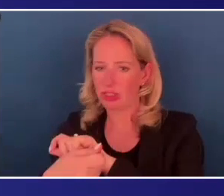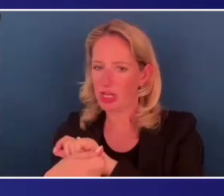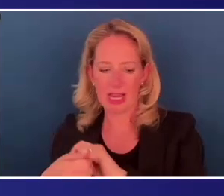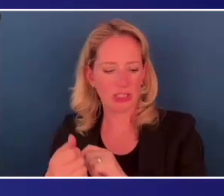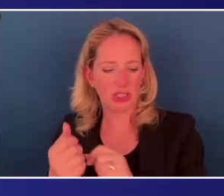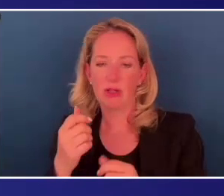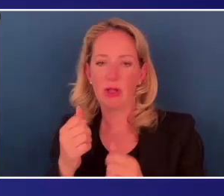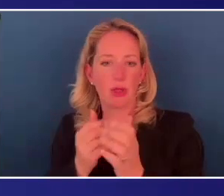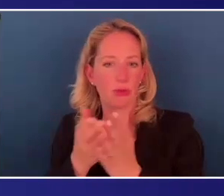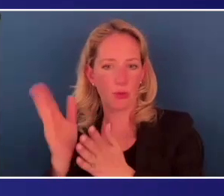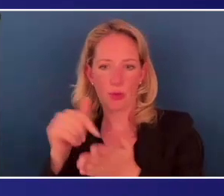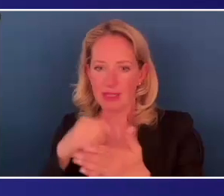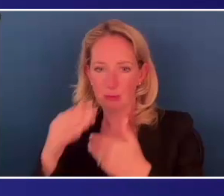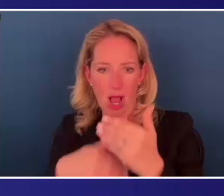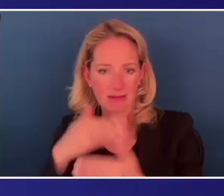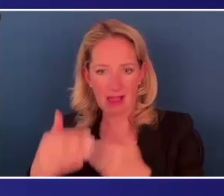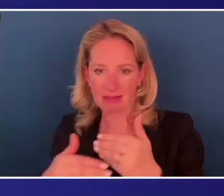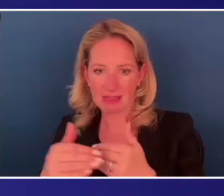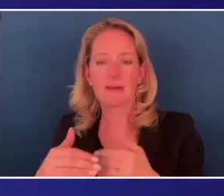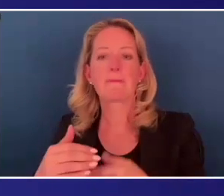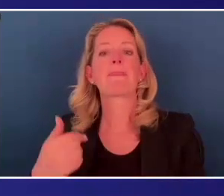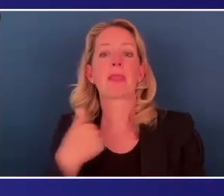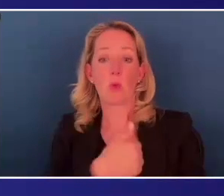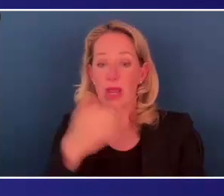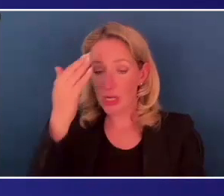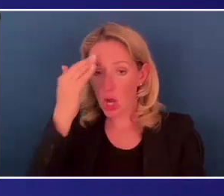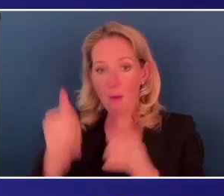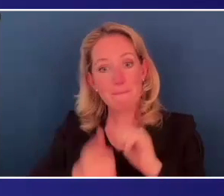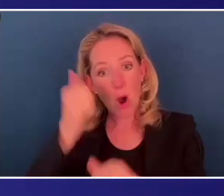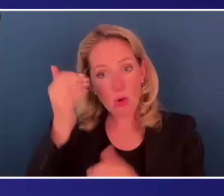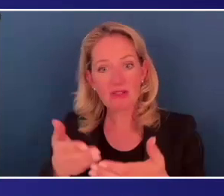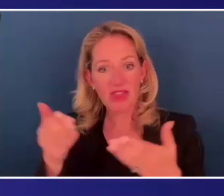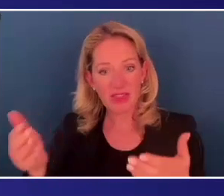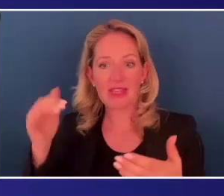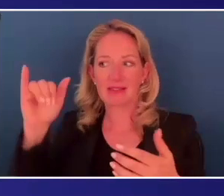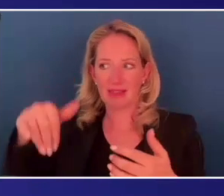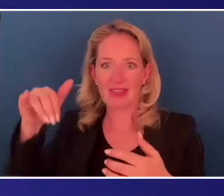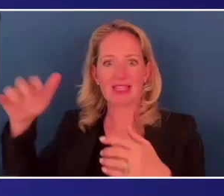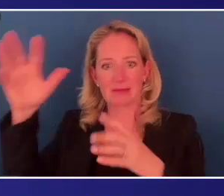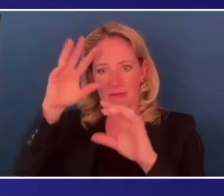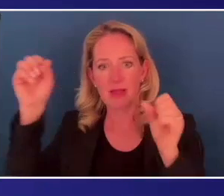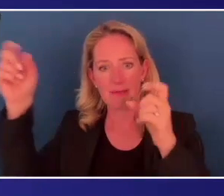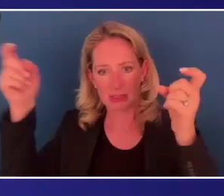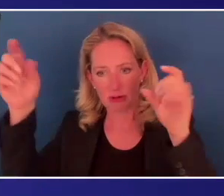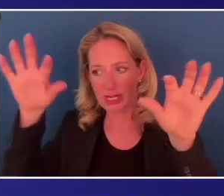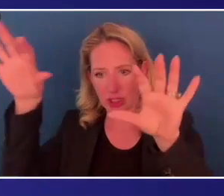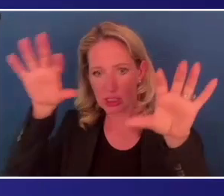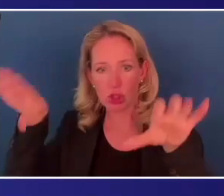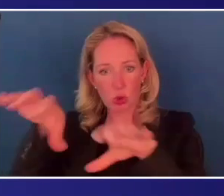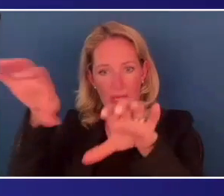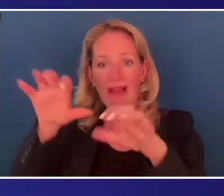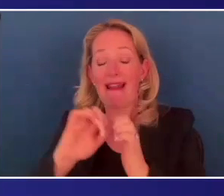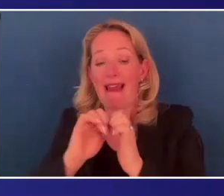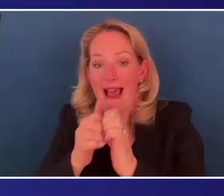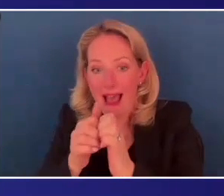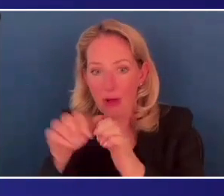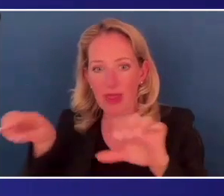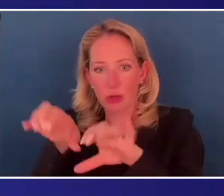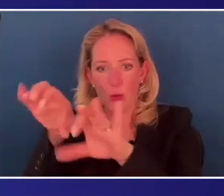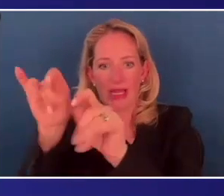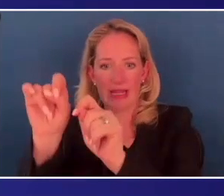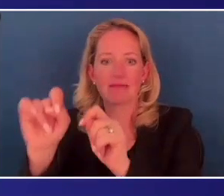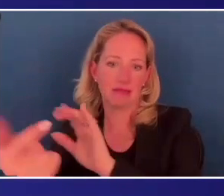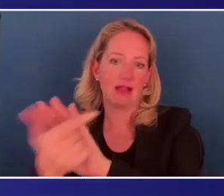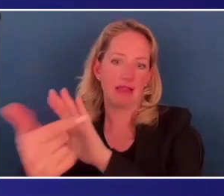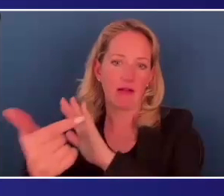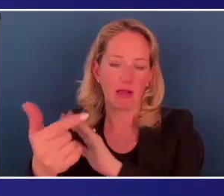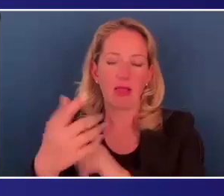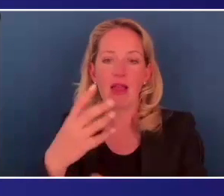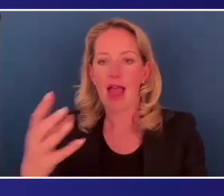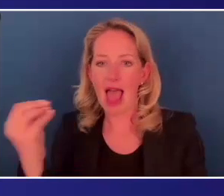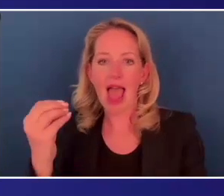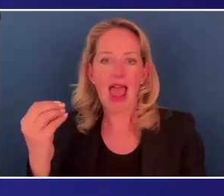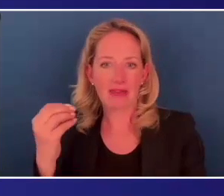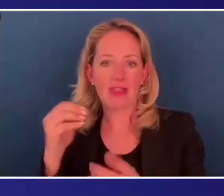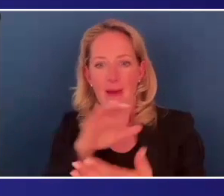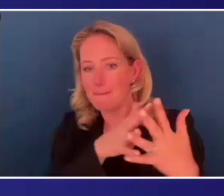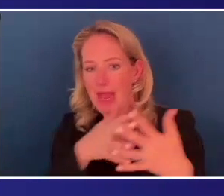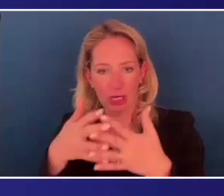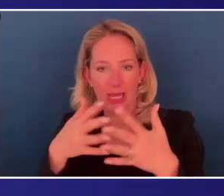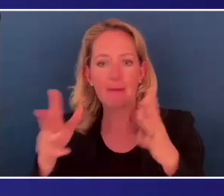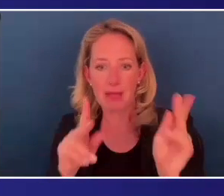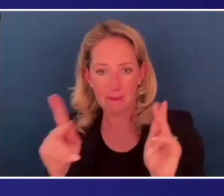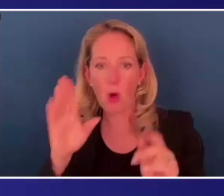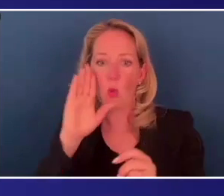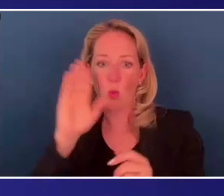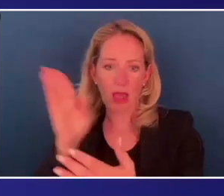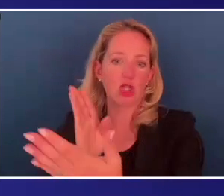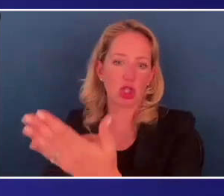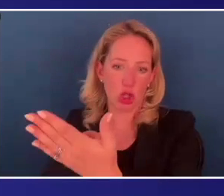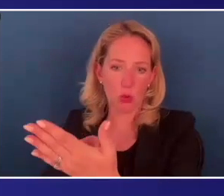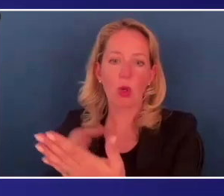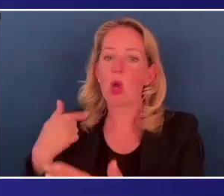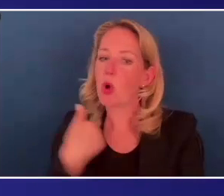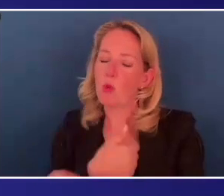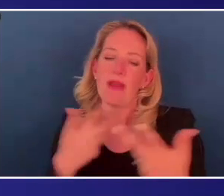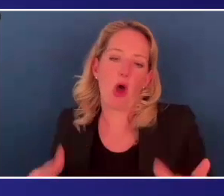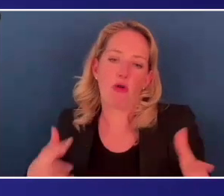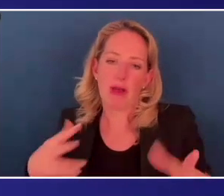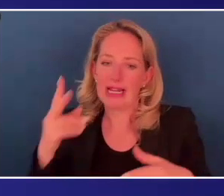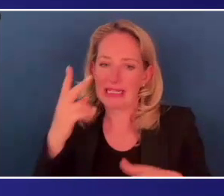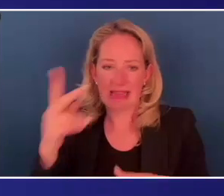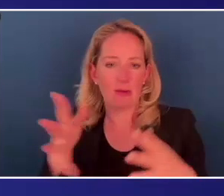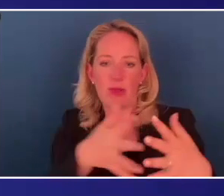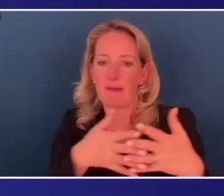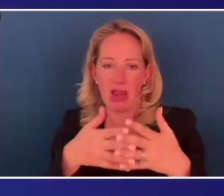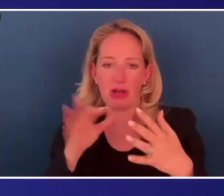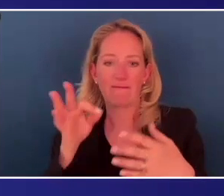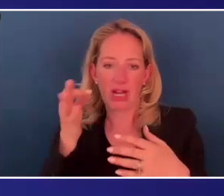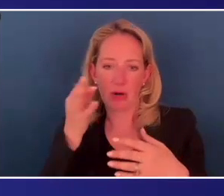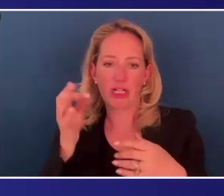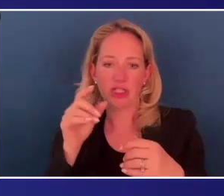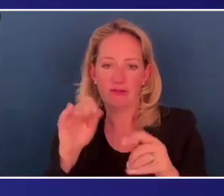Process. As we know, most of the things that this administration is doing and the way that it's been done is illegal and The American people will sue as we've seen with the American Federation of Teachers.